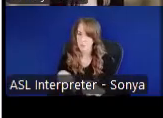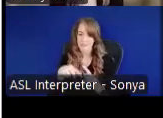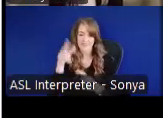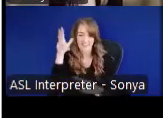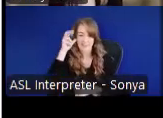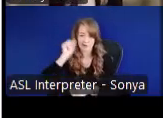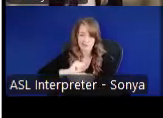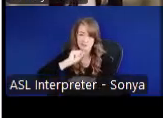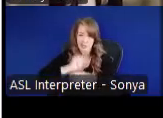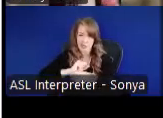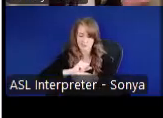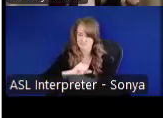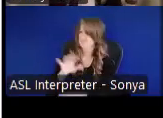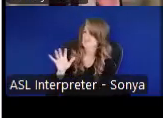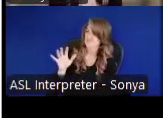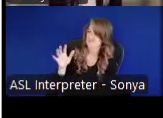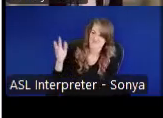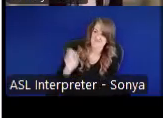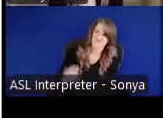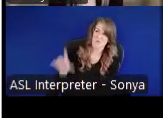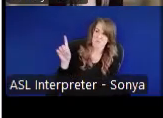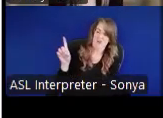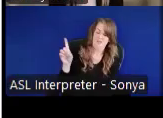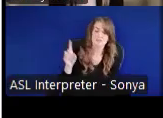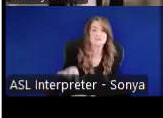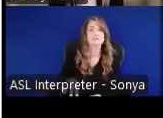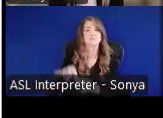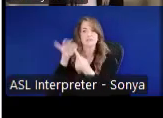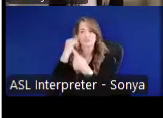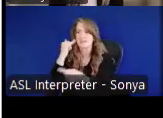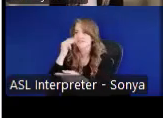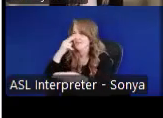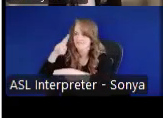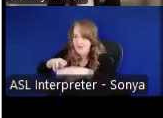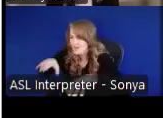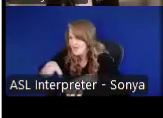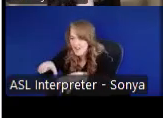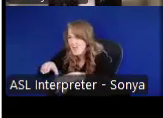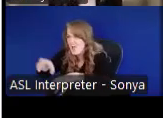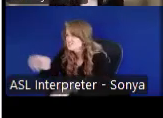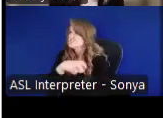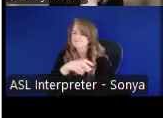don't want to do, especially if they're having to transition away from a fun activity. You're going to say, No, you can't make